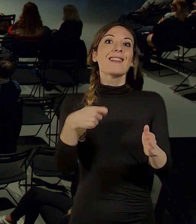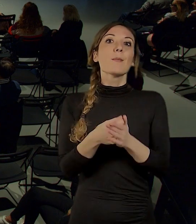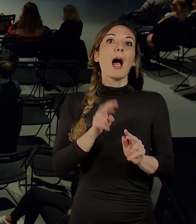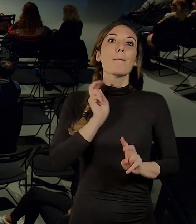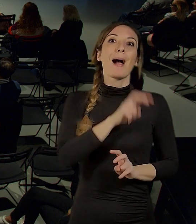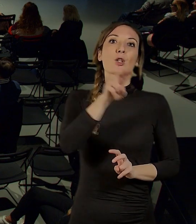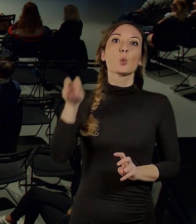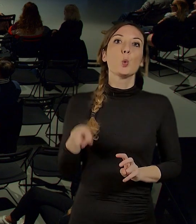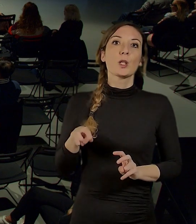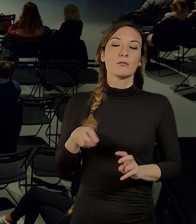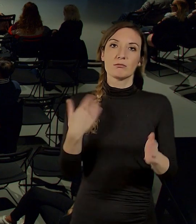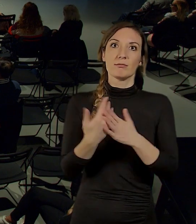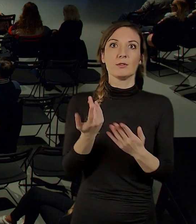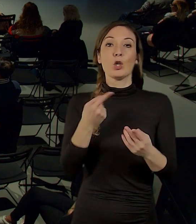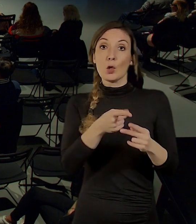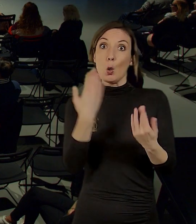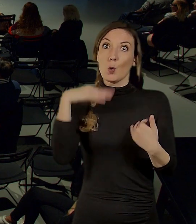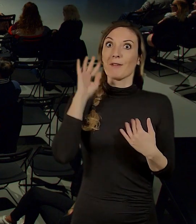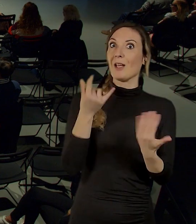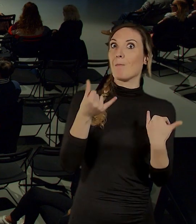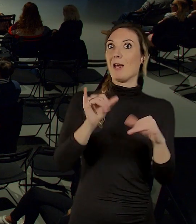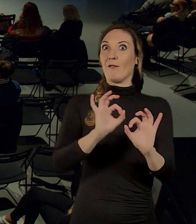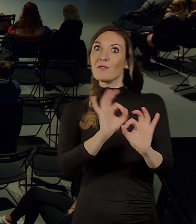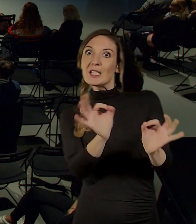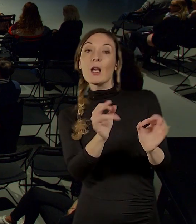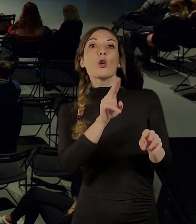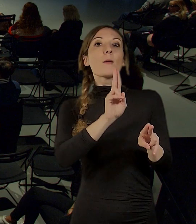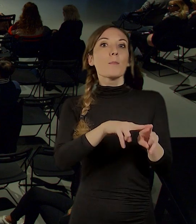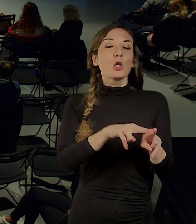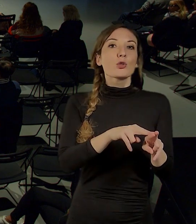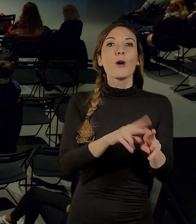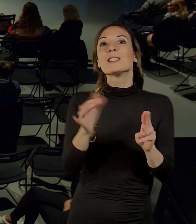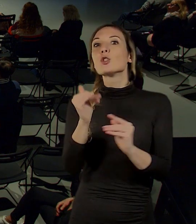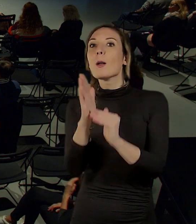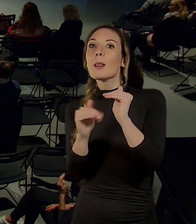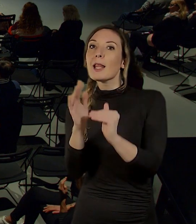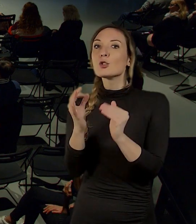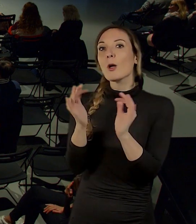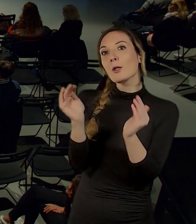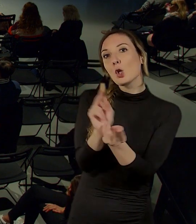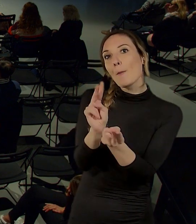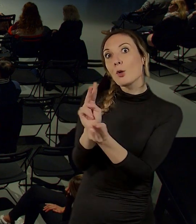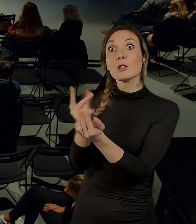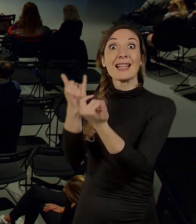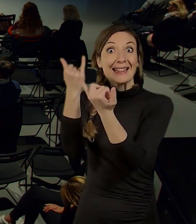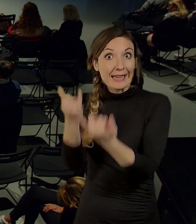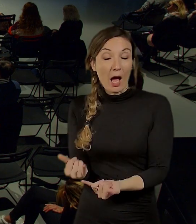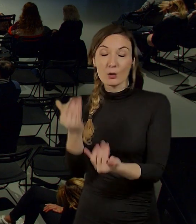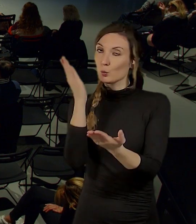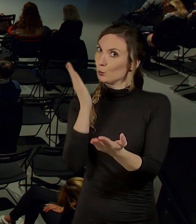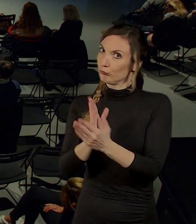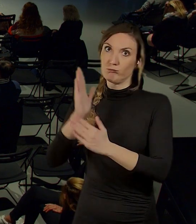And part of the question was its properties. So they are tested, certified.